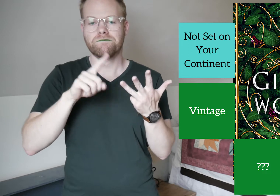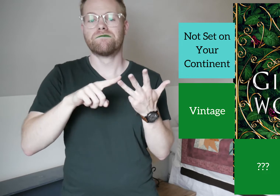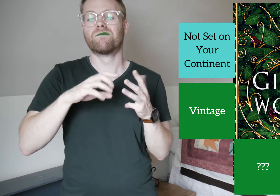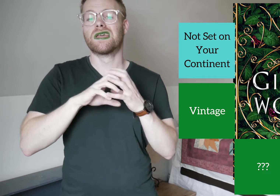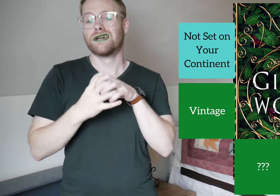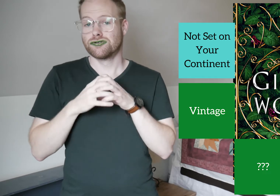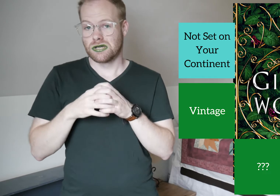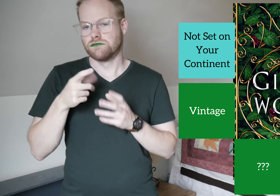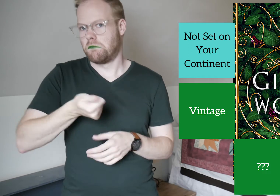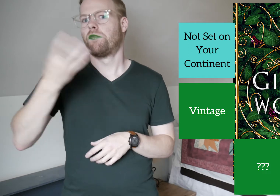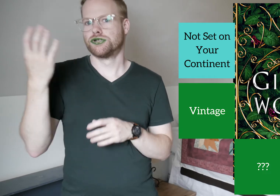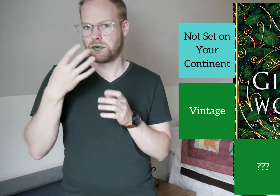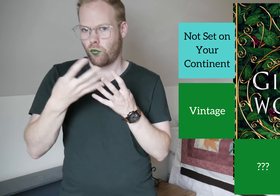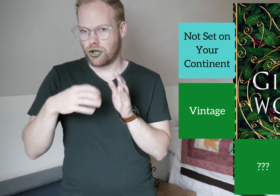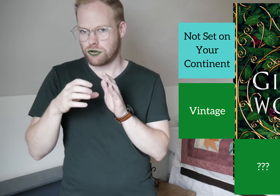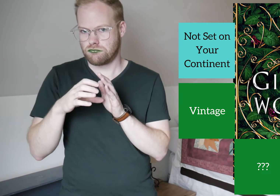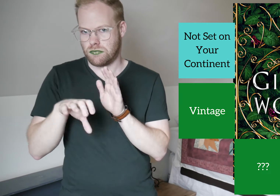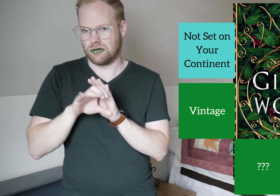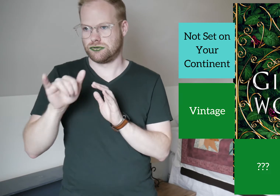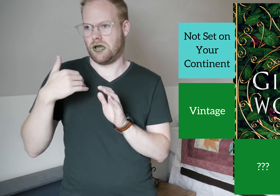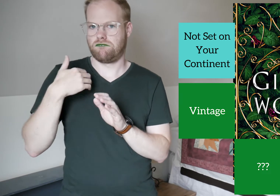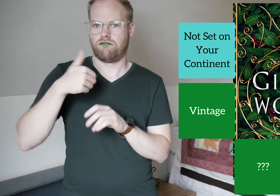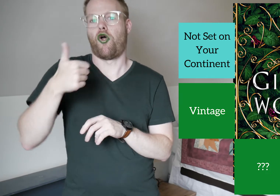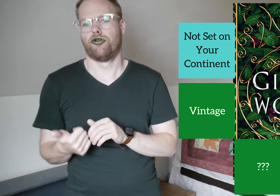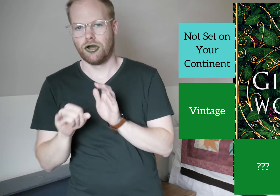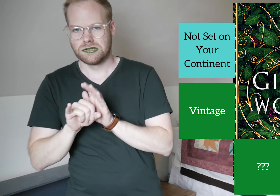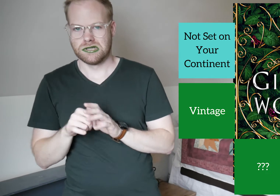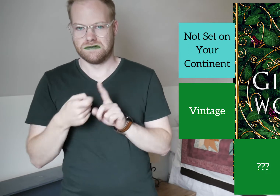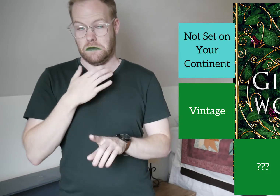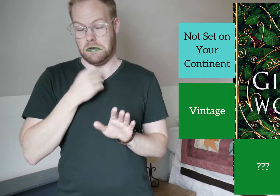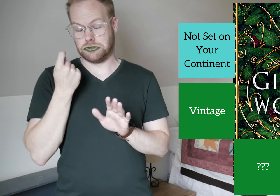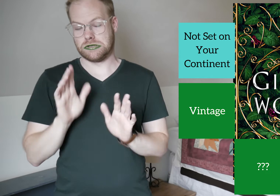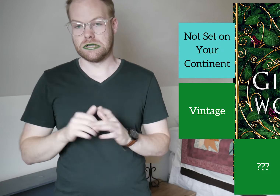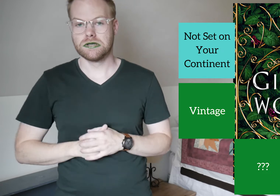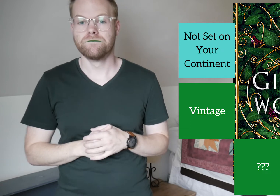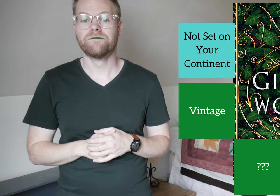Intersectional, multiple queer characters that have other identities from my understanding;